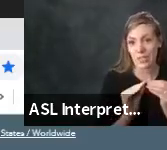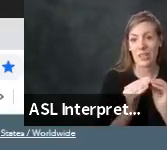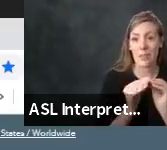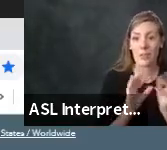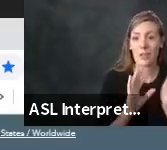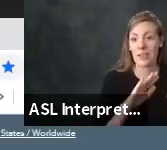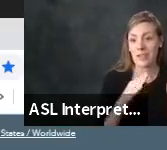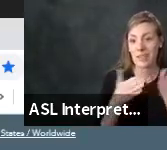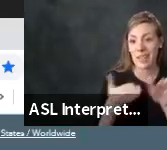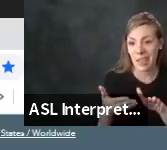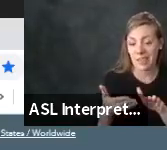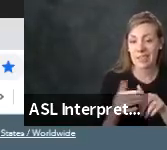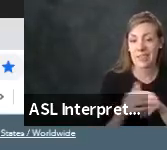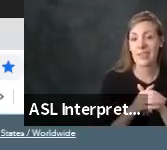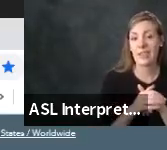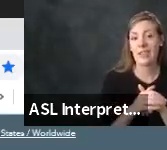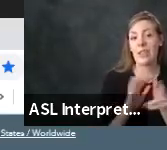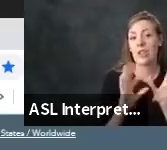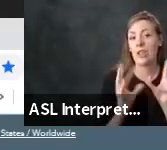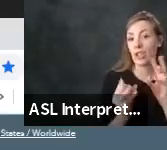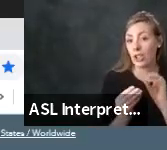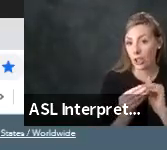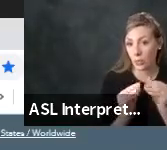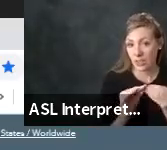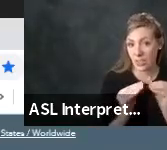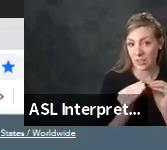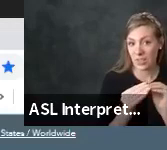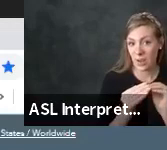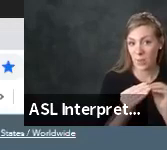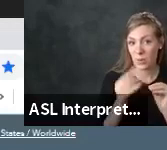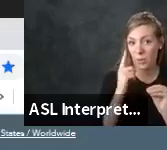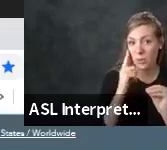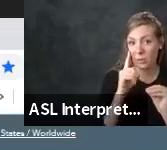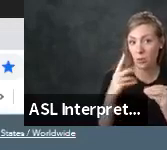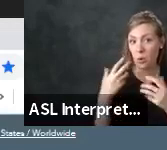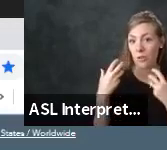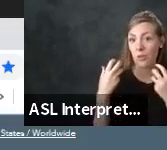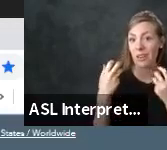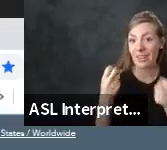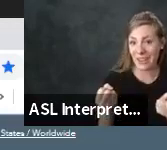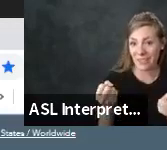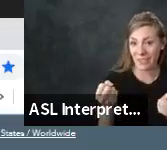a cumulative numbers of recovered cases and total cases that we've